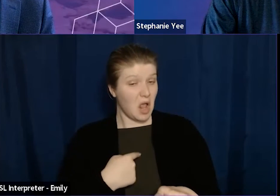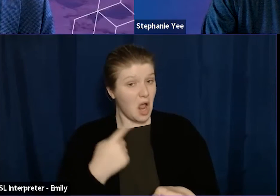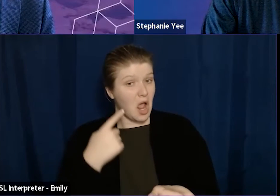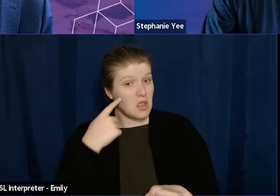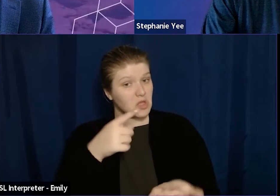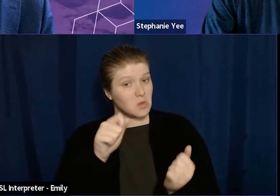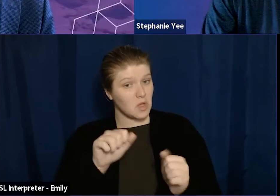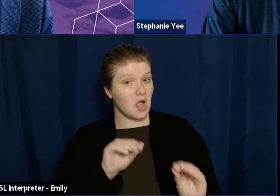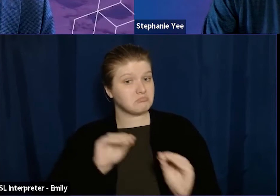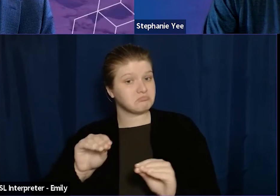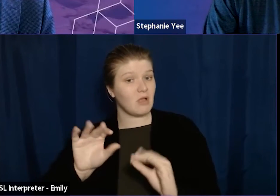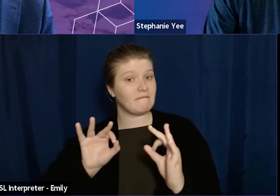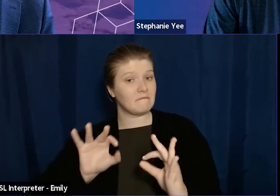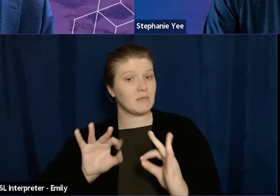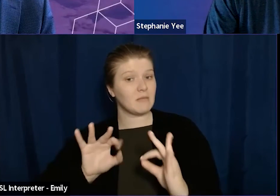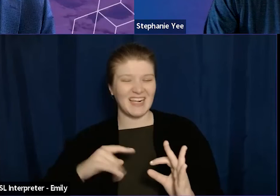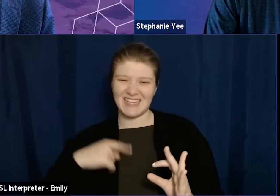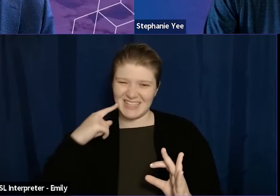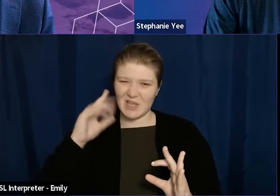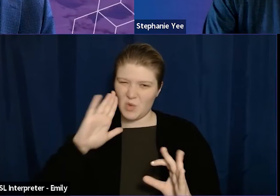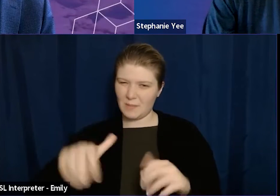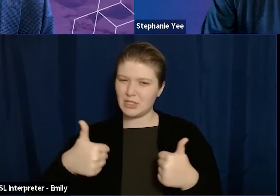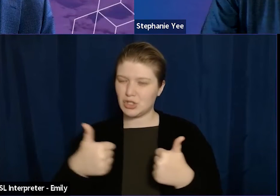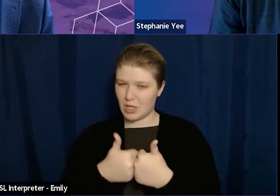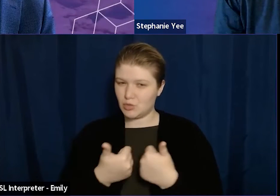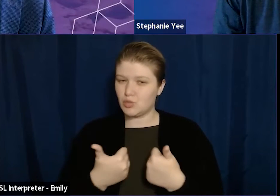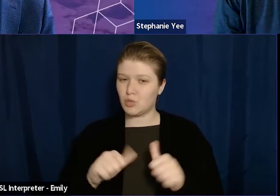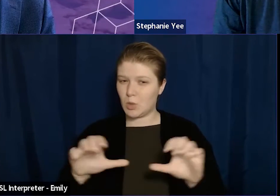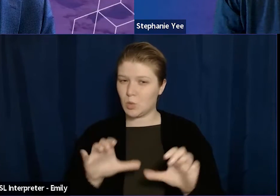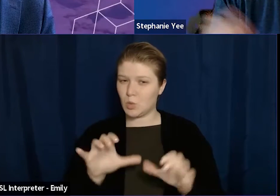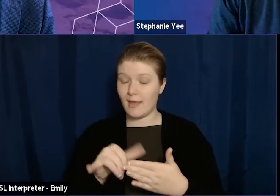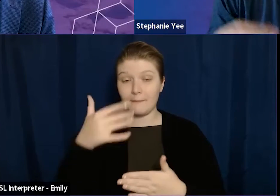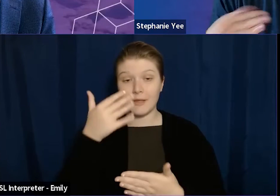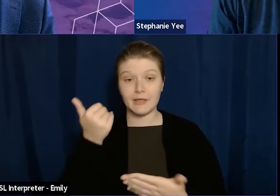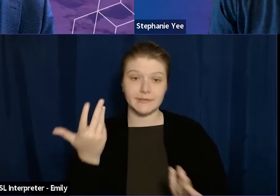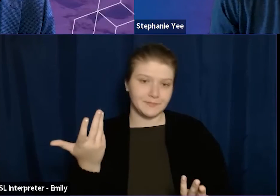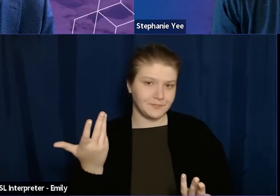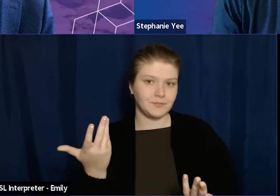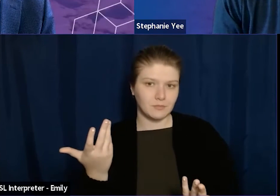I think it would be challenging to try to do that because unless it's the same solicitation,